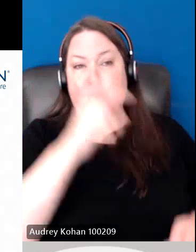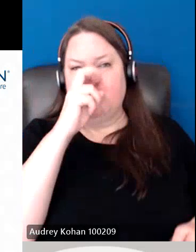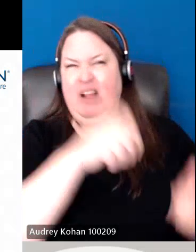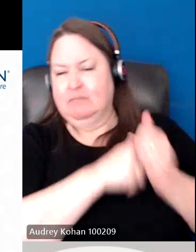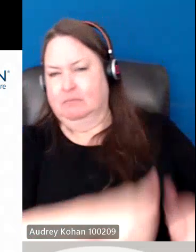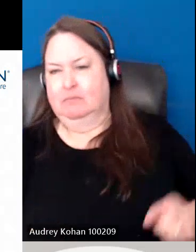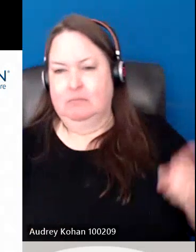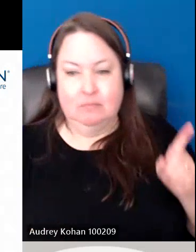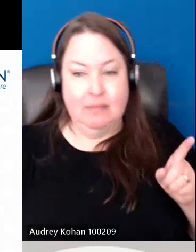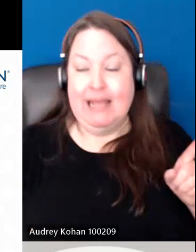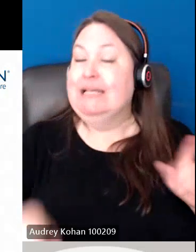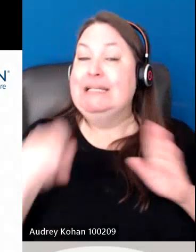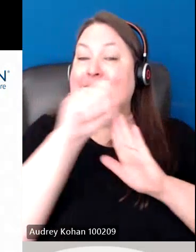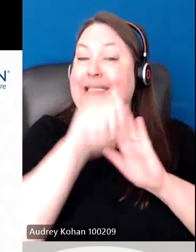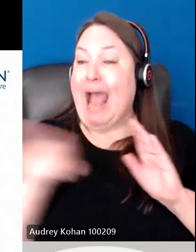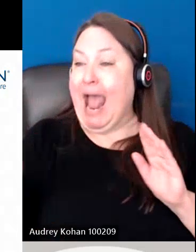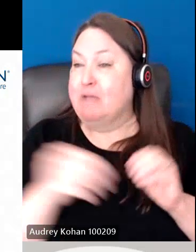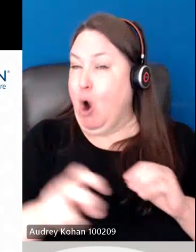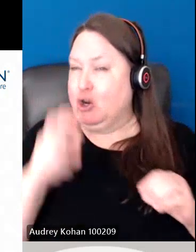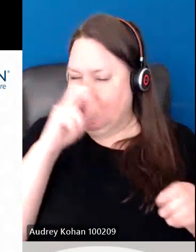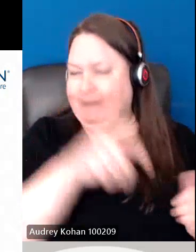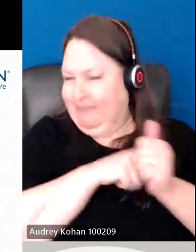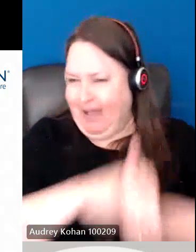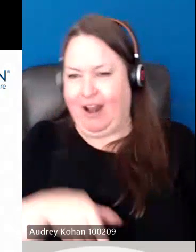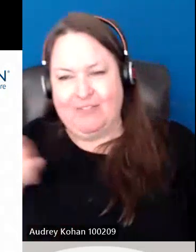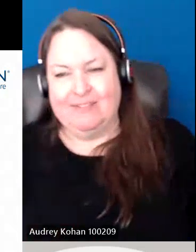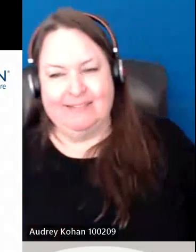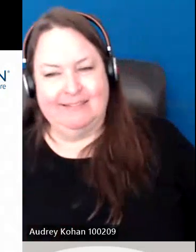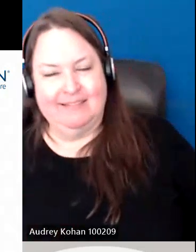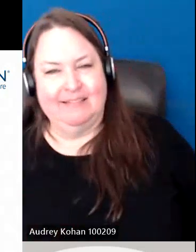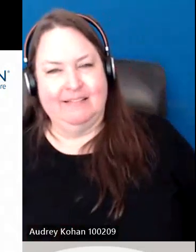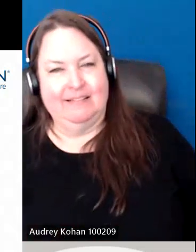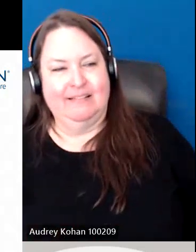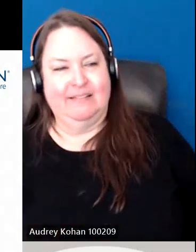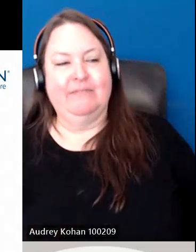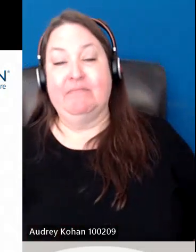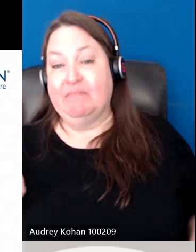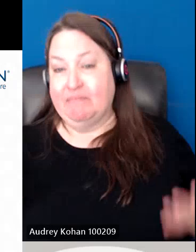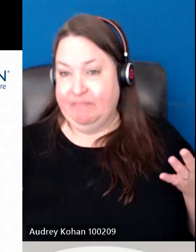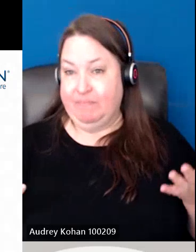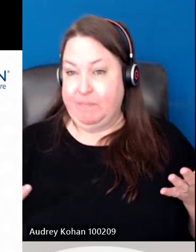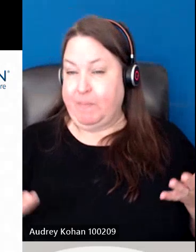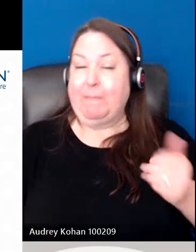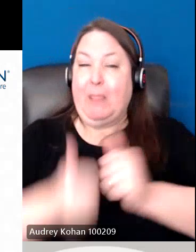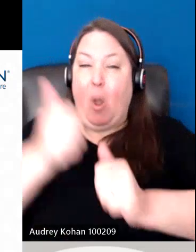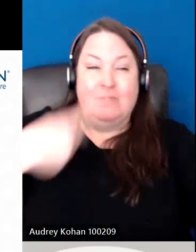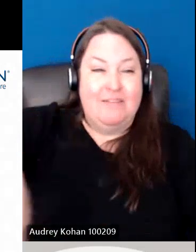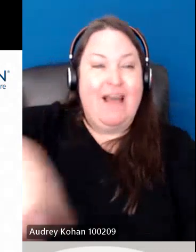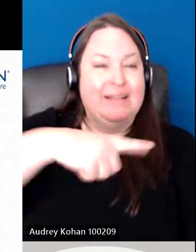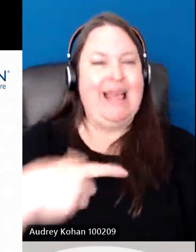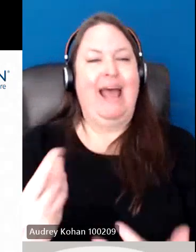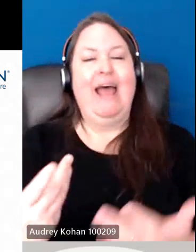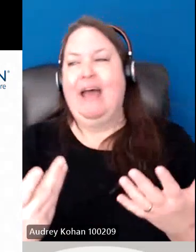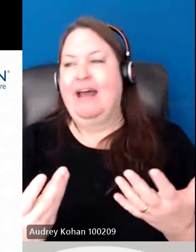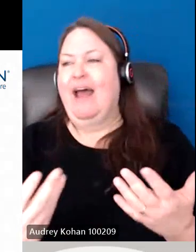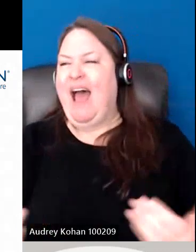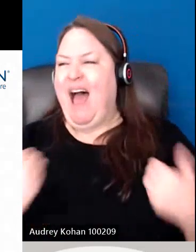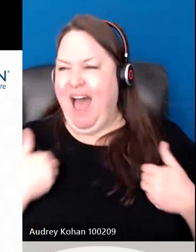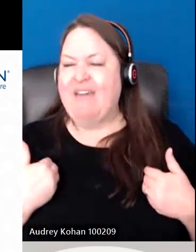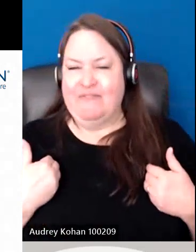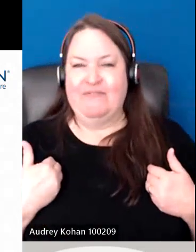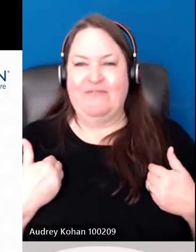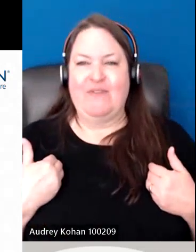those if it's state law comply with those uh and then again most of us have a a policy review of